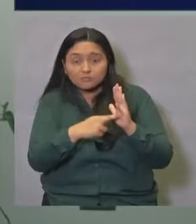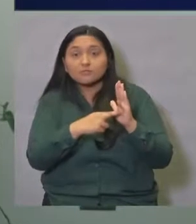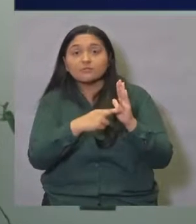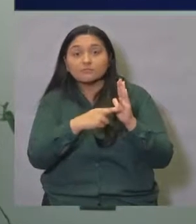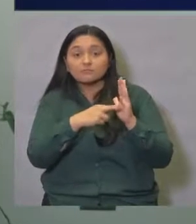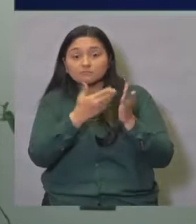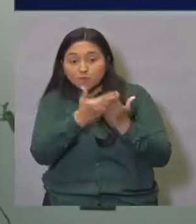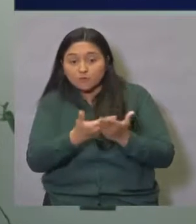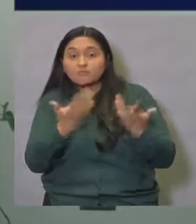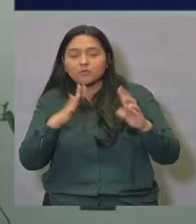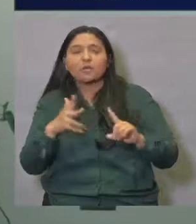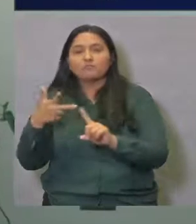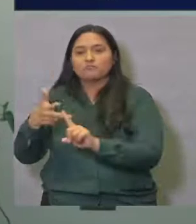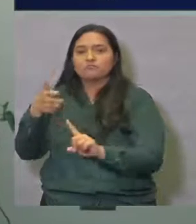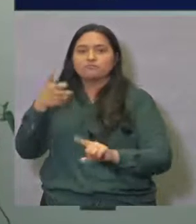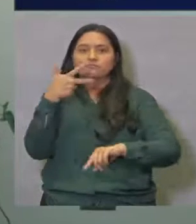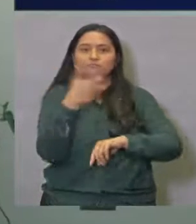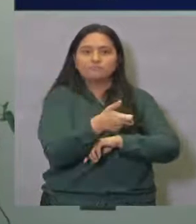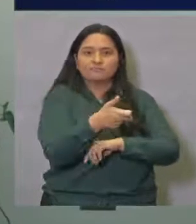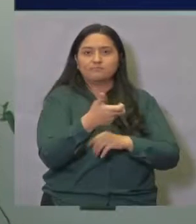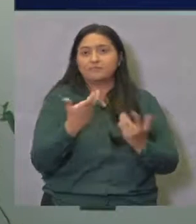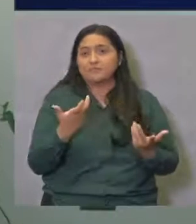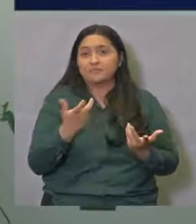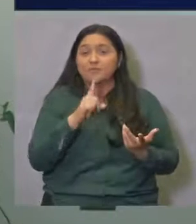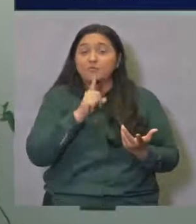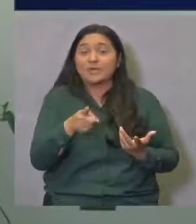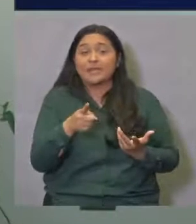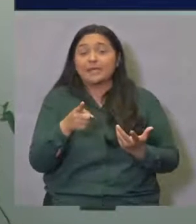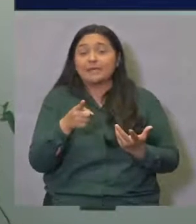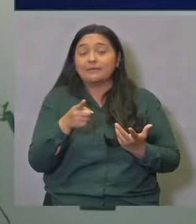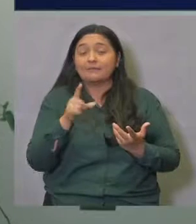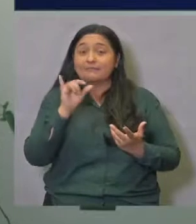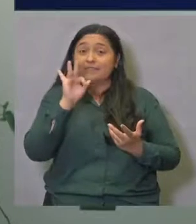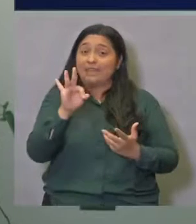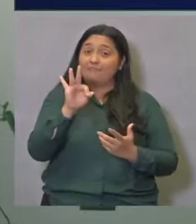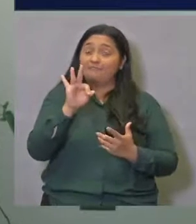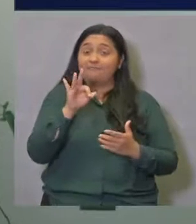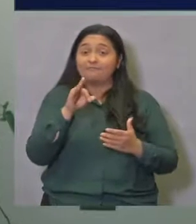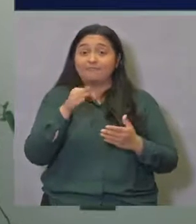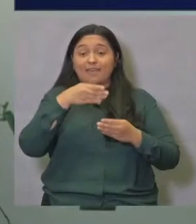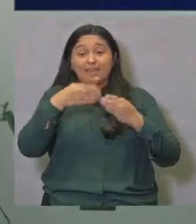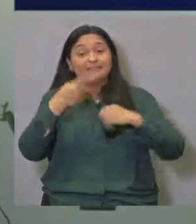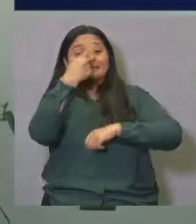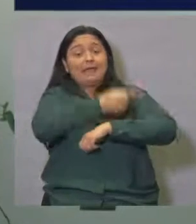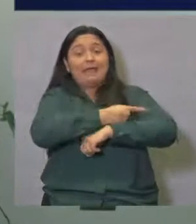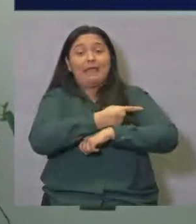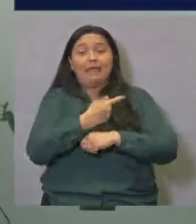I THINK MANY PLACES ARE DOING THAT. AT BEST, YOU ARE GOING TO HAVE A